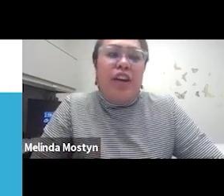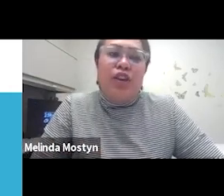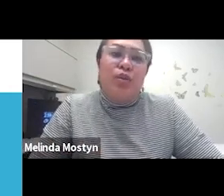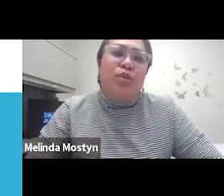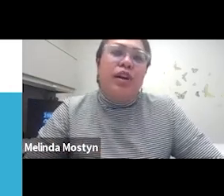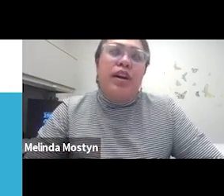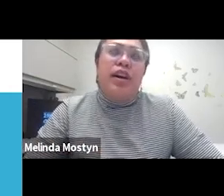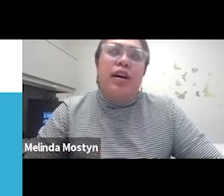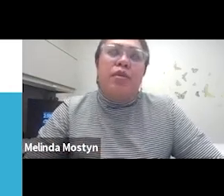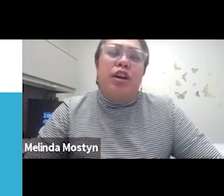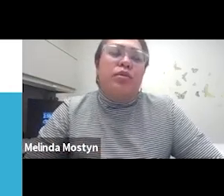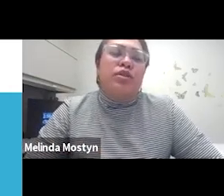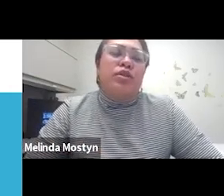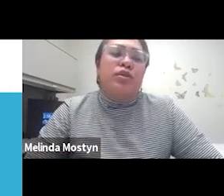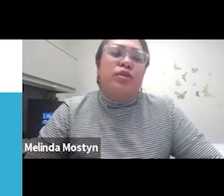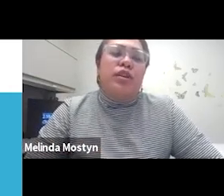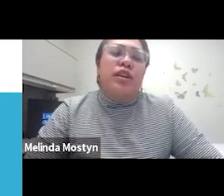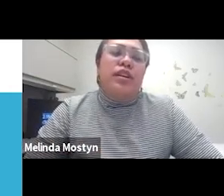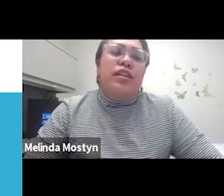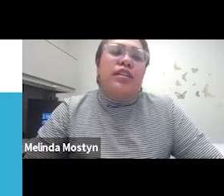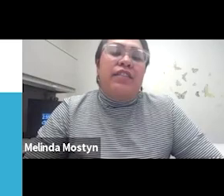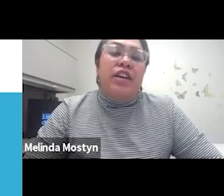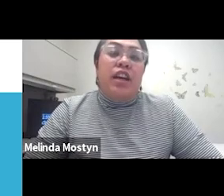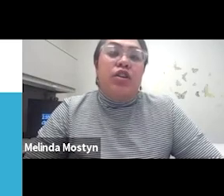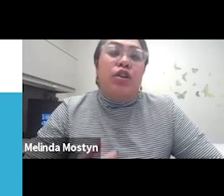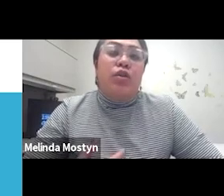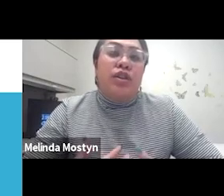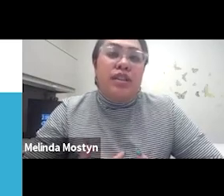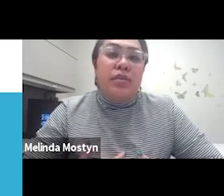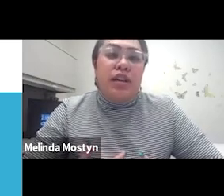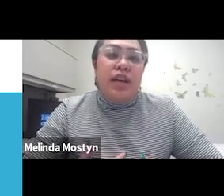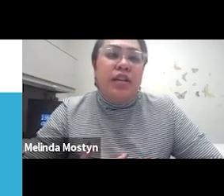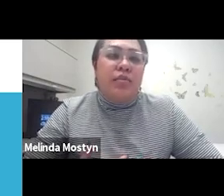that you are able to navigate your own disability,